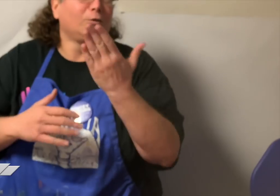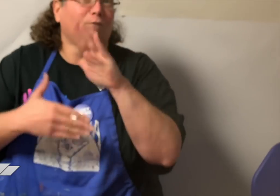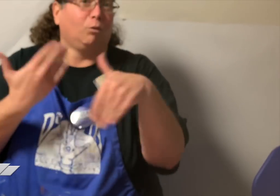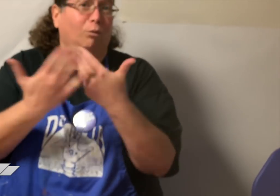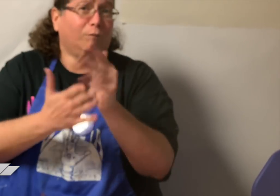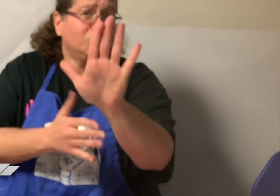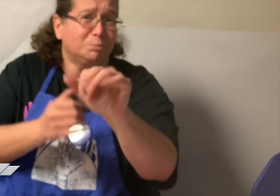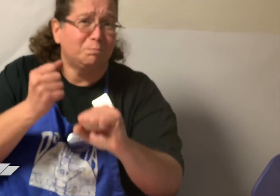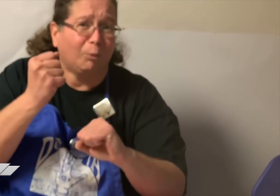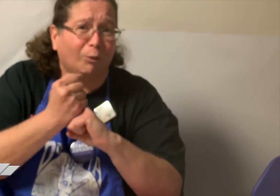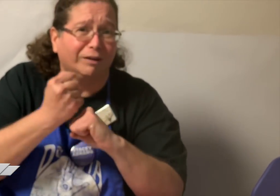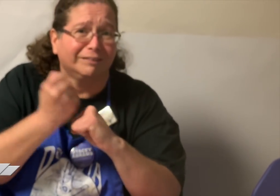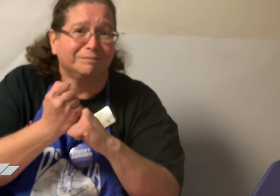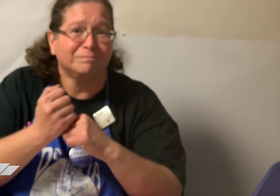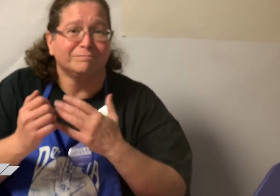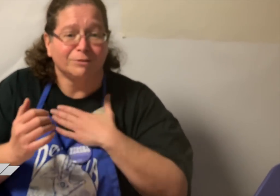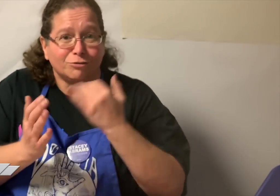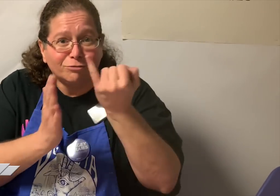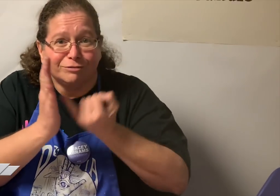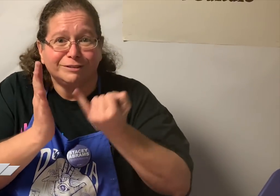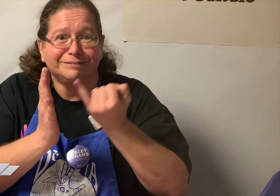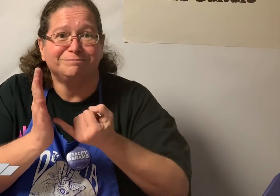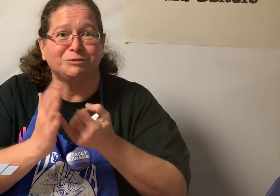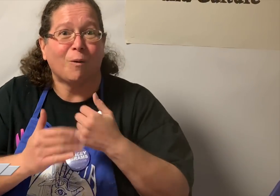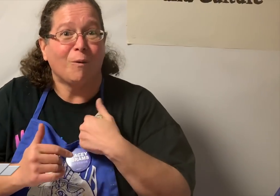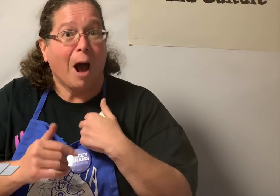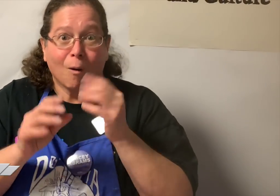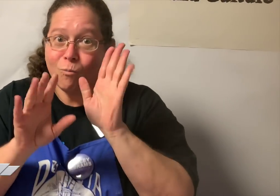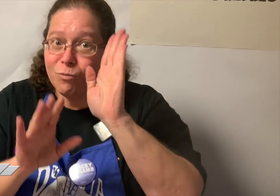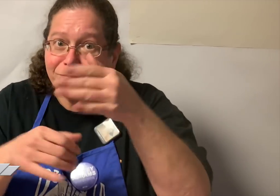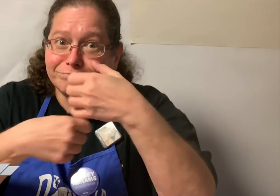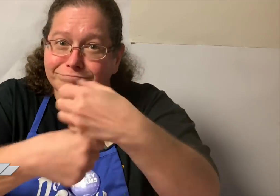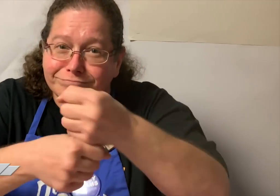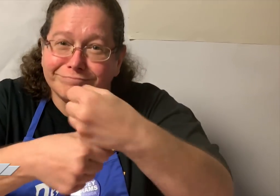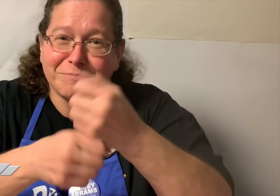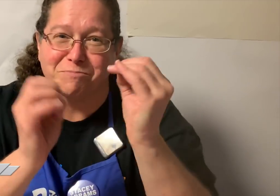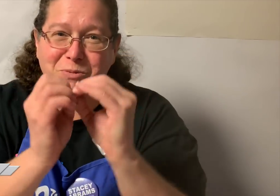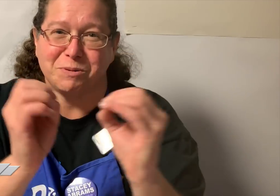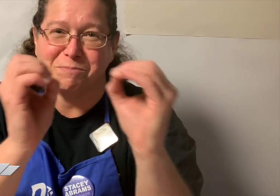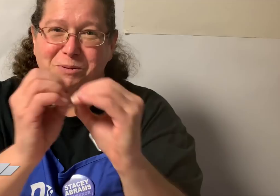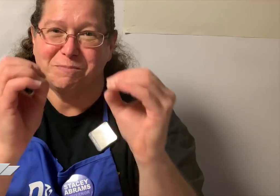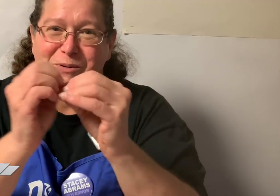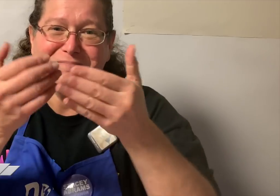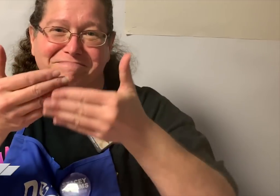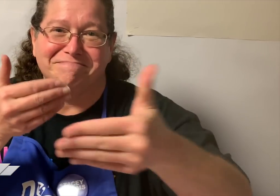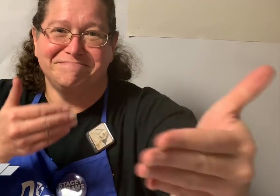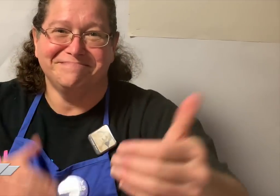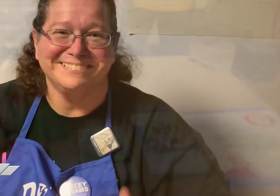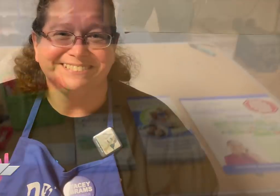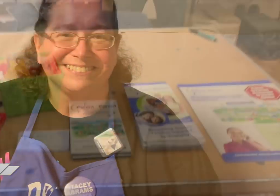Thank you for all of your support. I will be creating more artwork in the future.